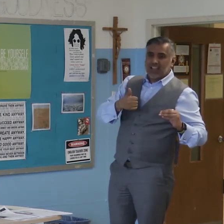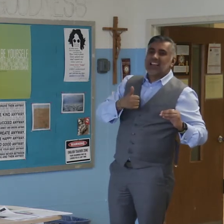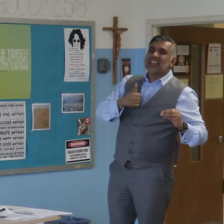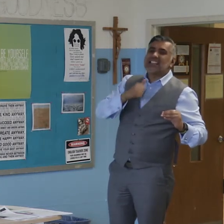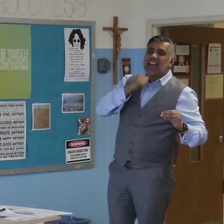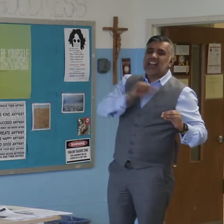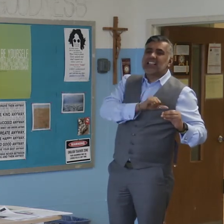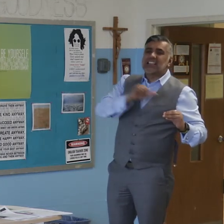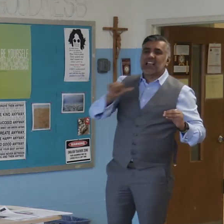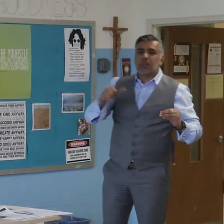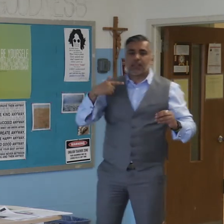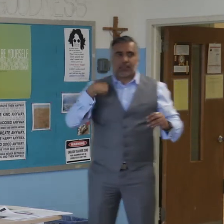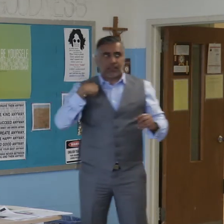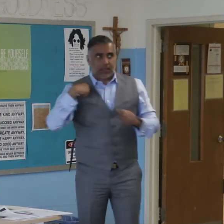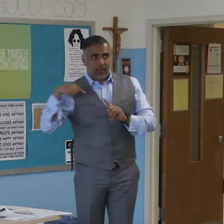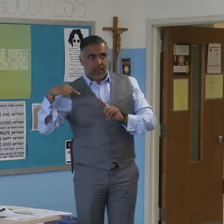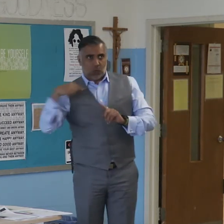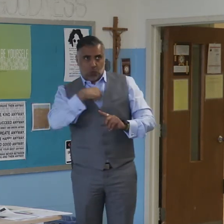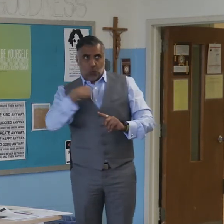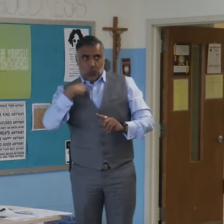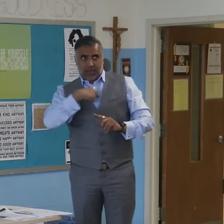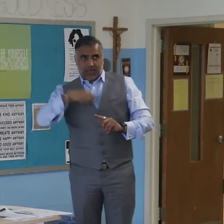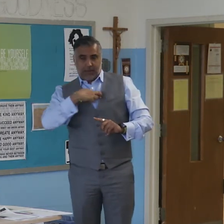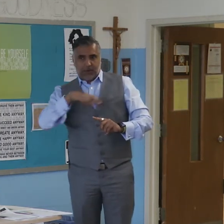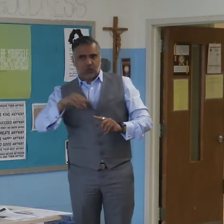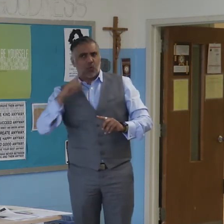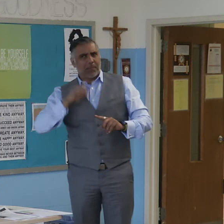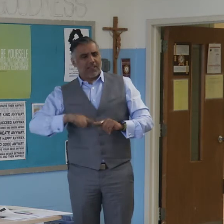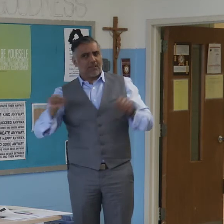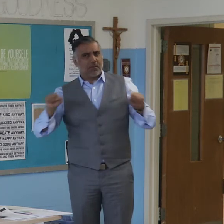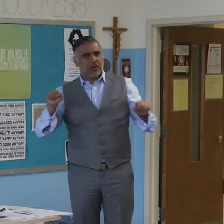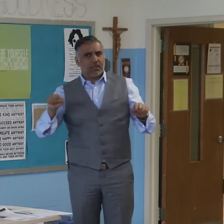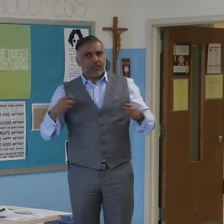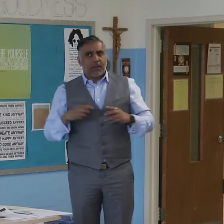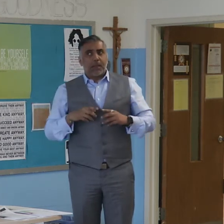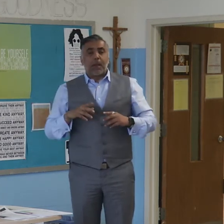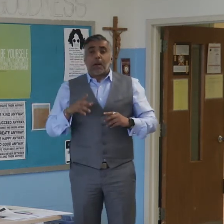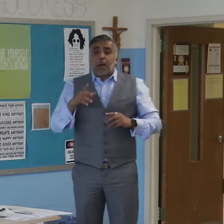"this is what we need." So it's a different parish that way, but yes there's often a